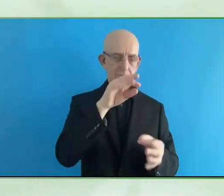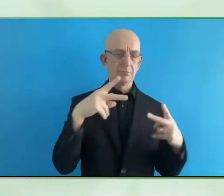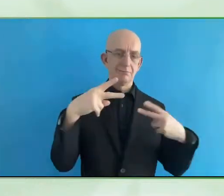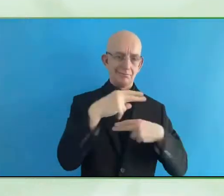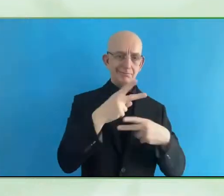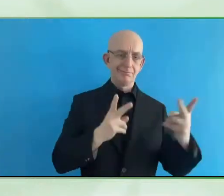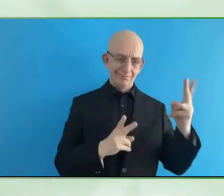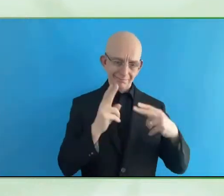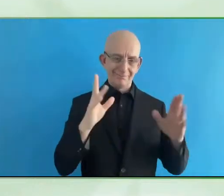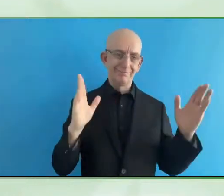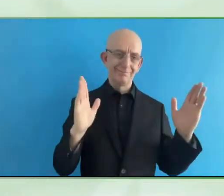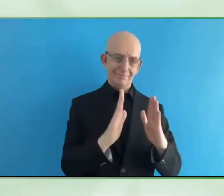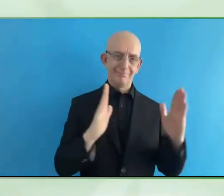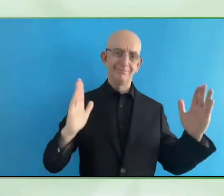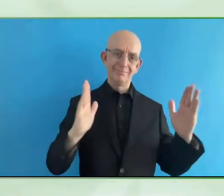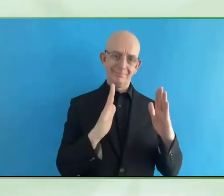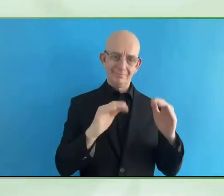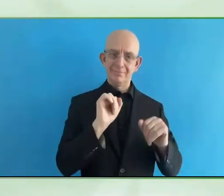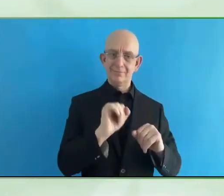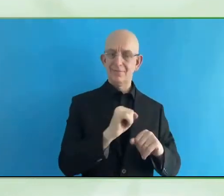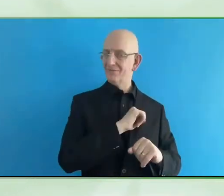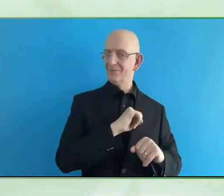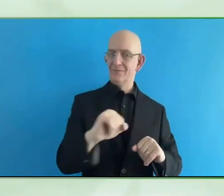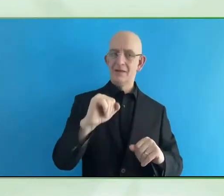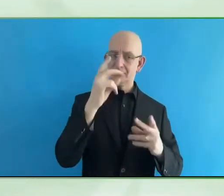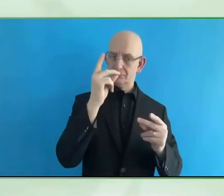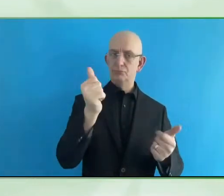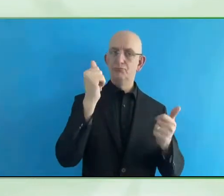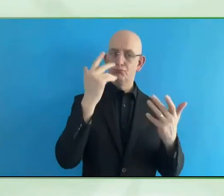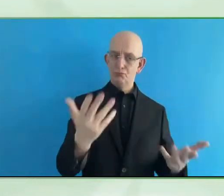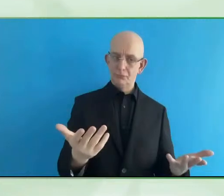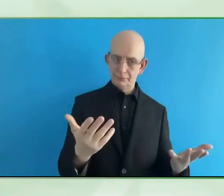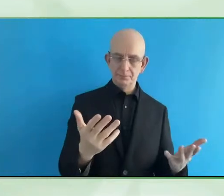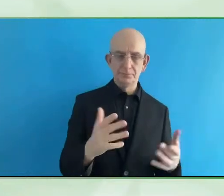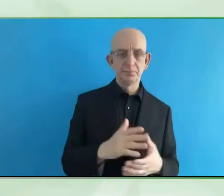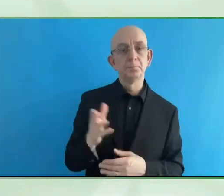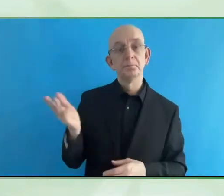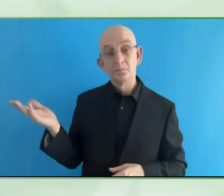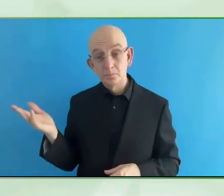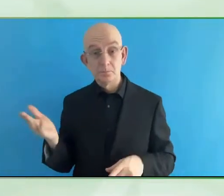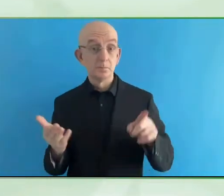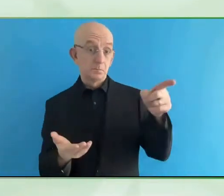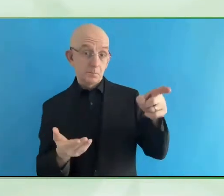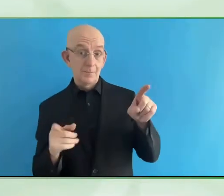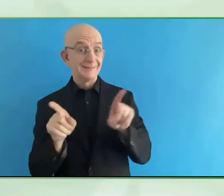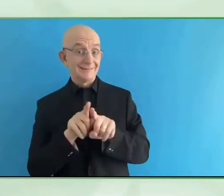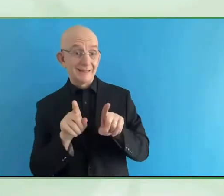How we can scale up and really ensure that the education system, both of you, what is